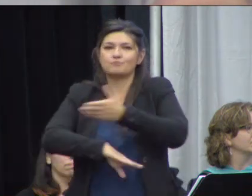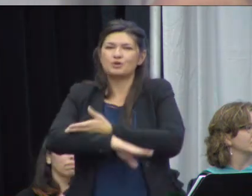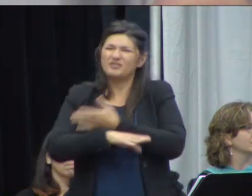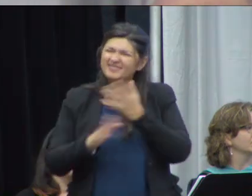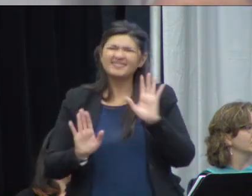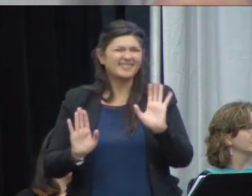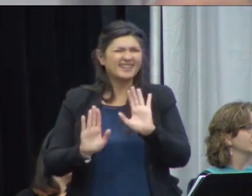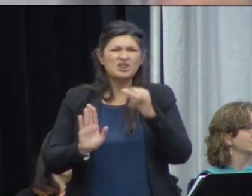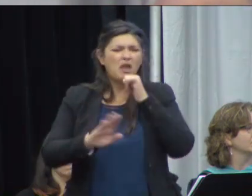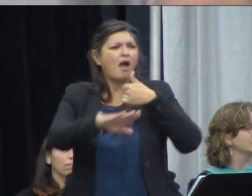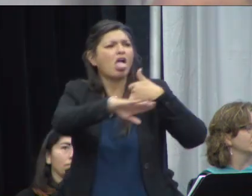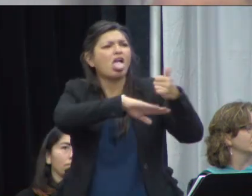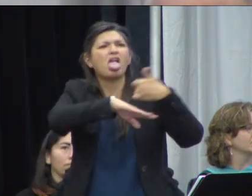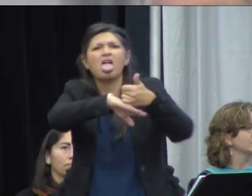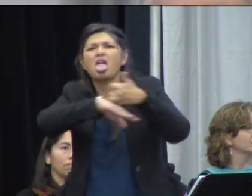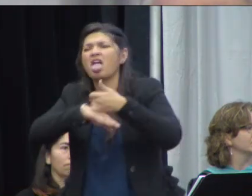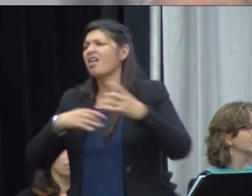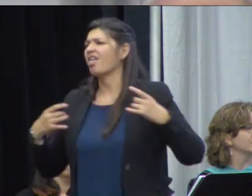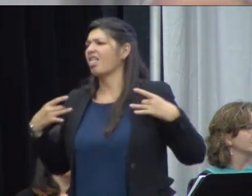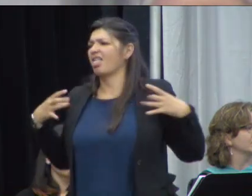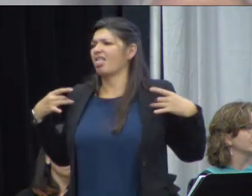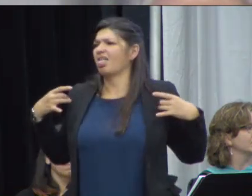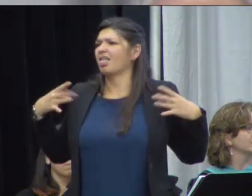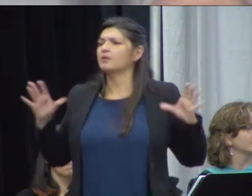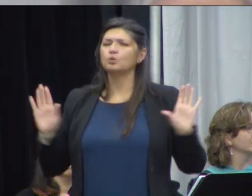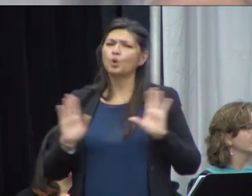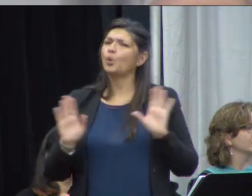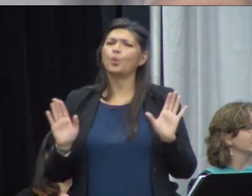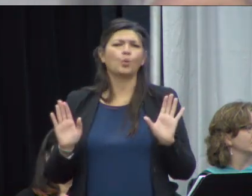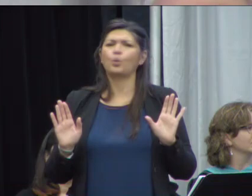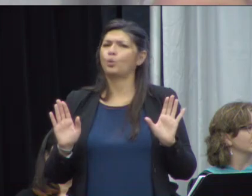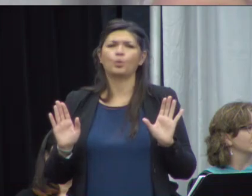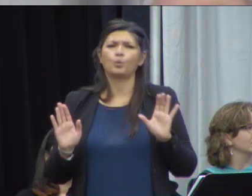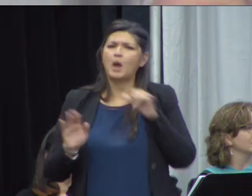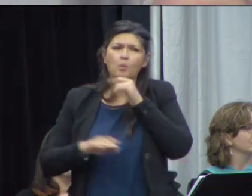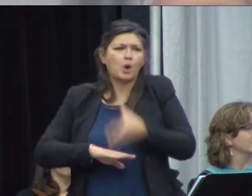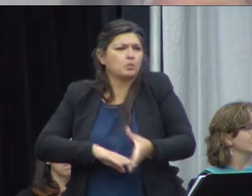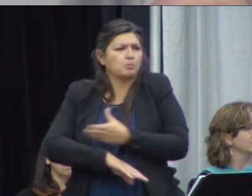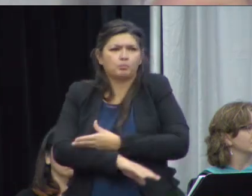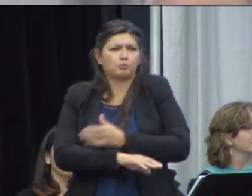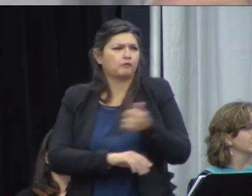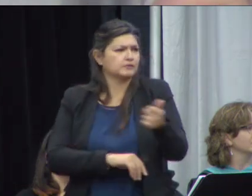but what does that really accomplish? The last thing you want to do is run from mistakes.